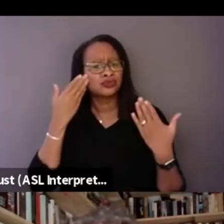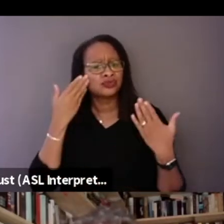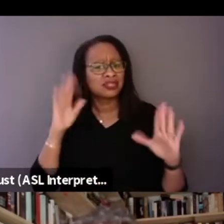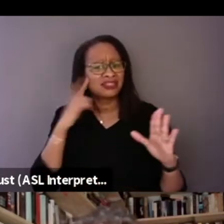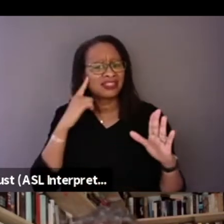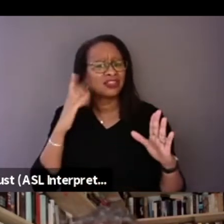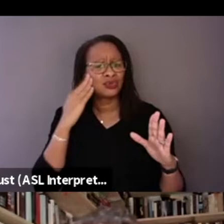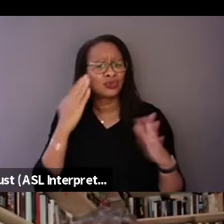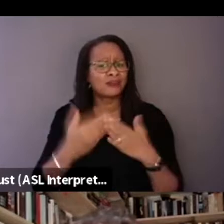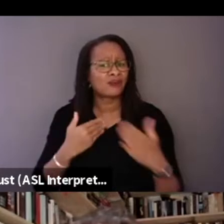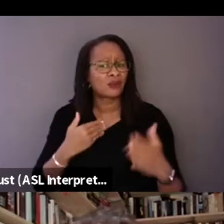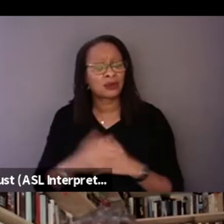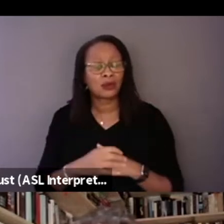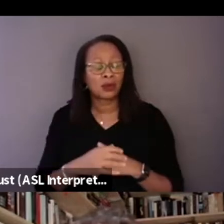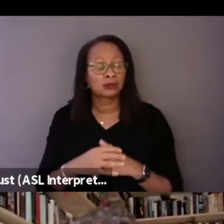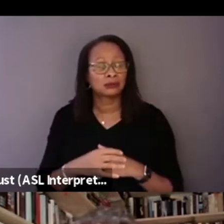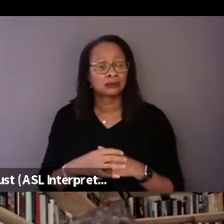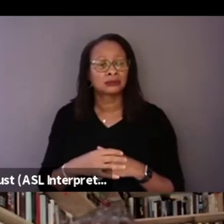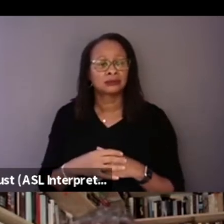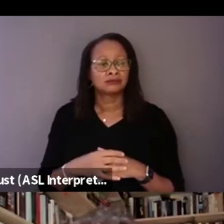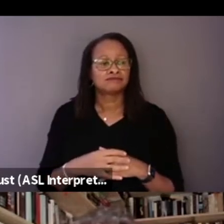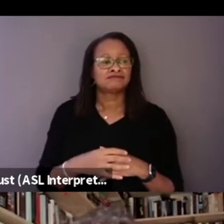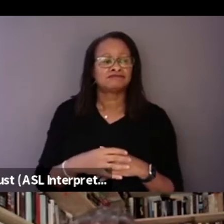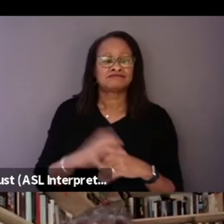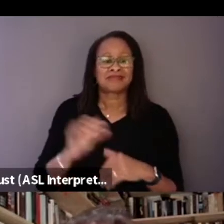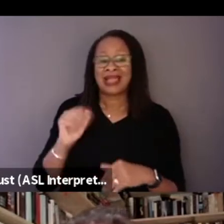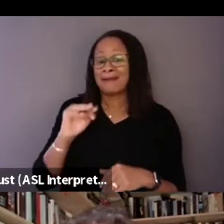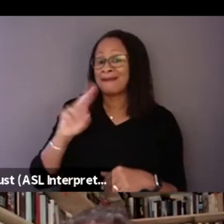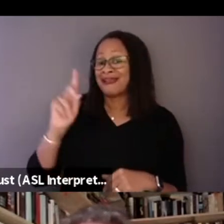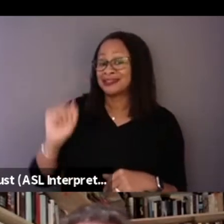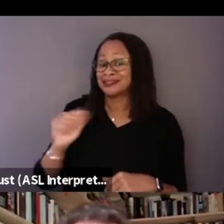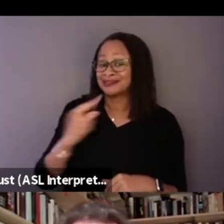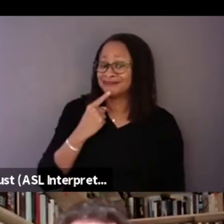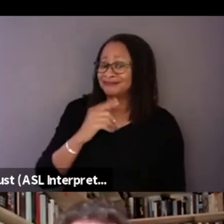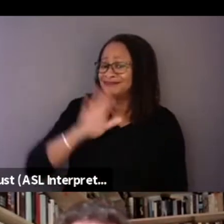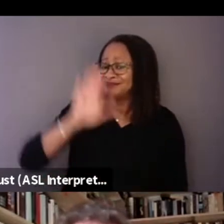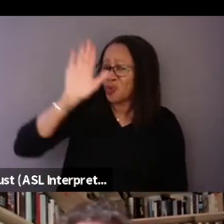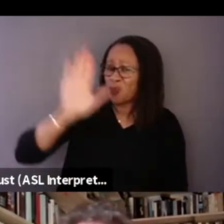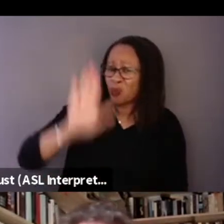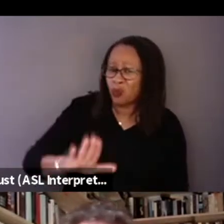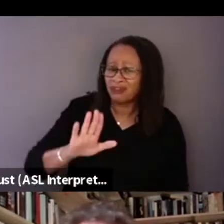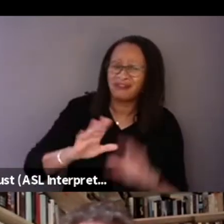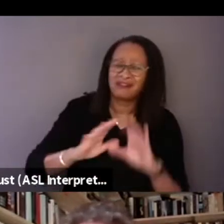Yeah, that's a great question. We learned so much over the course of making this film.